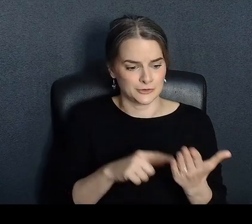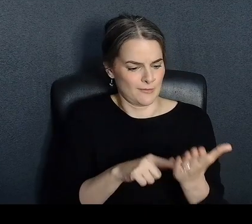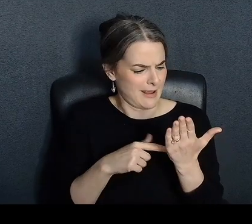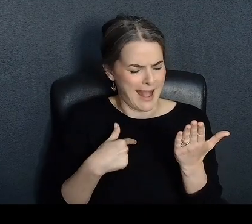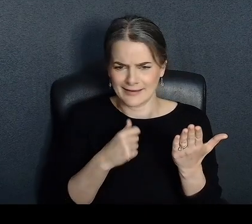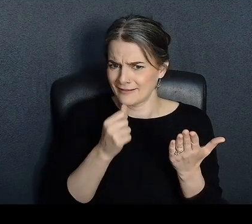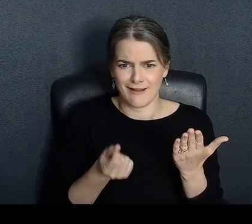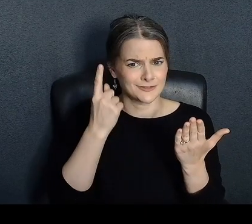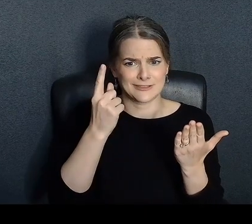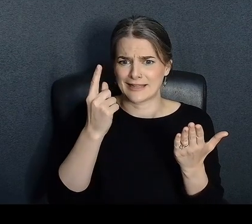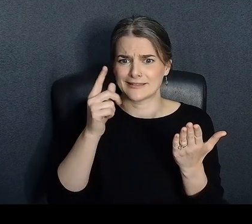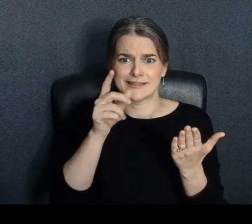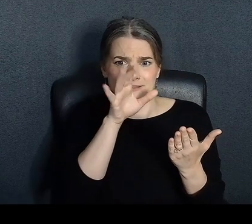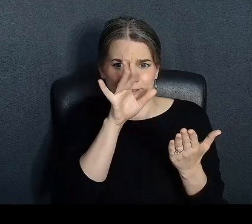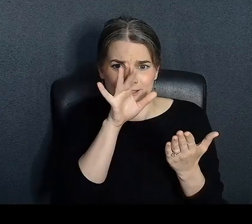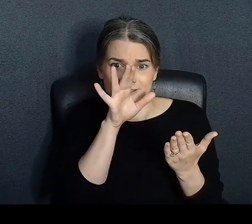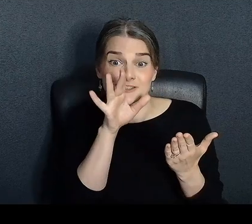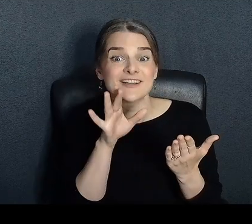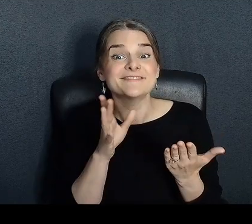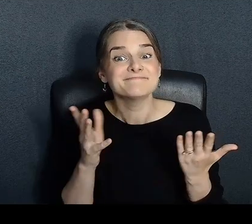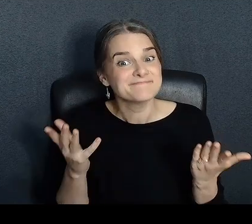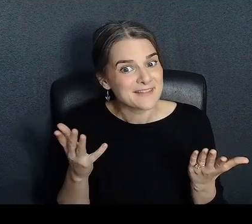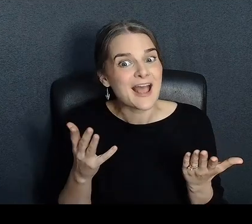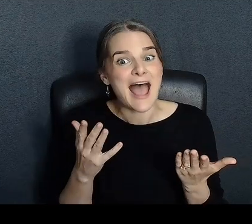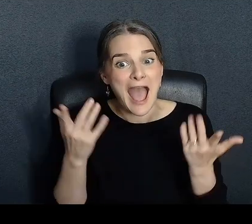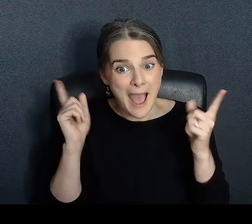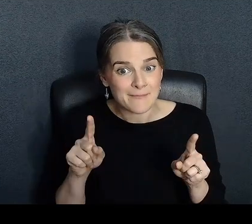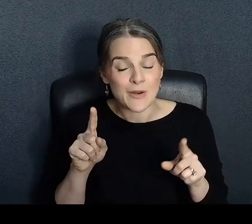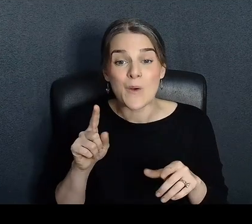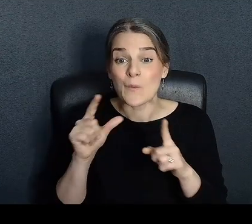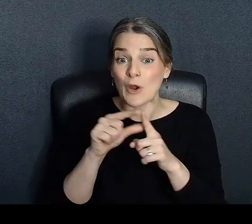and you have to say them back. And sometimes you hear them.